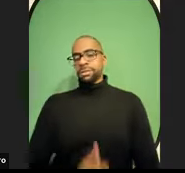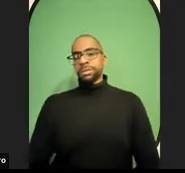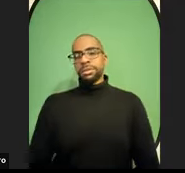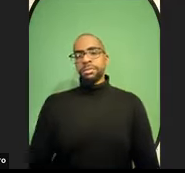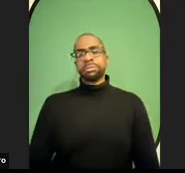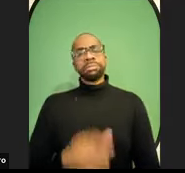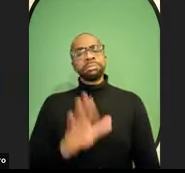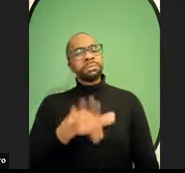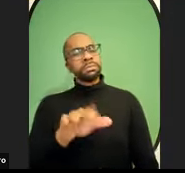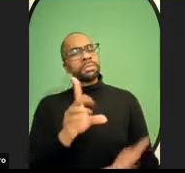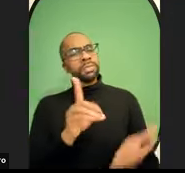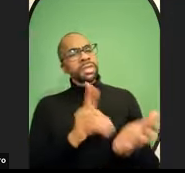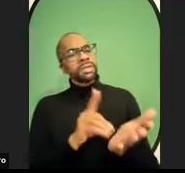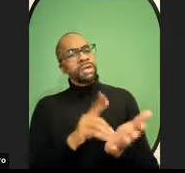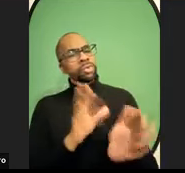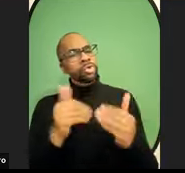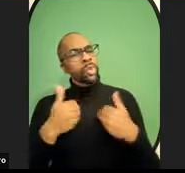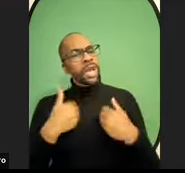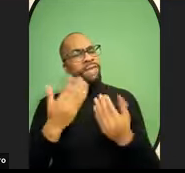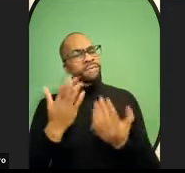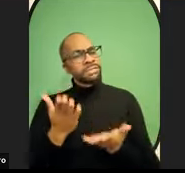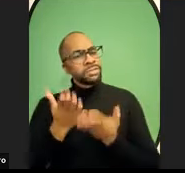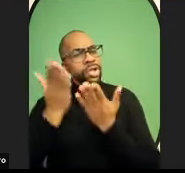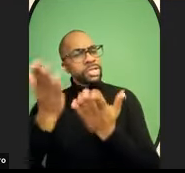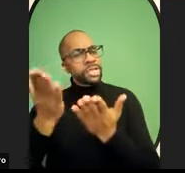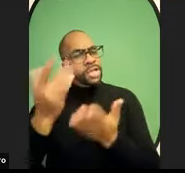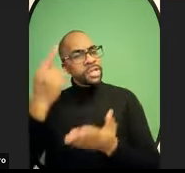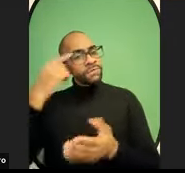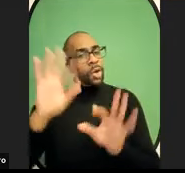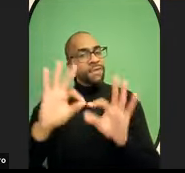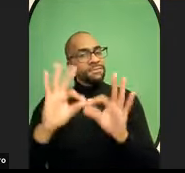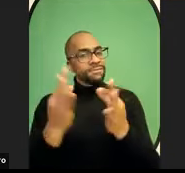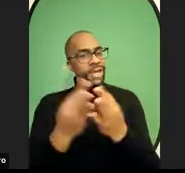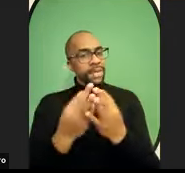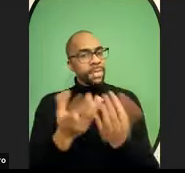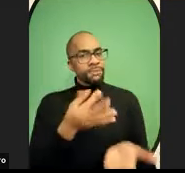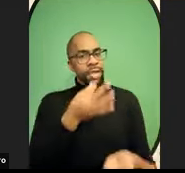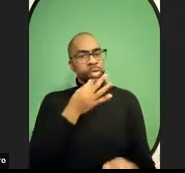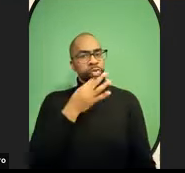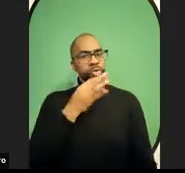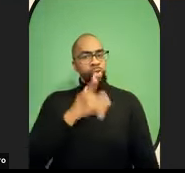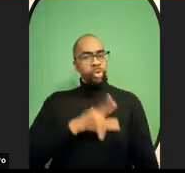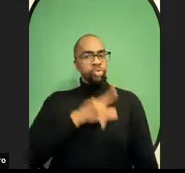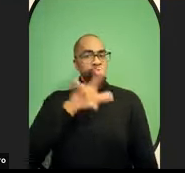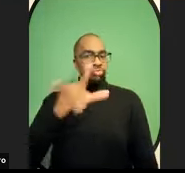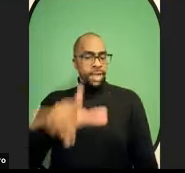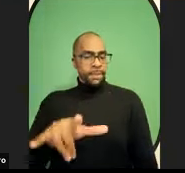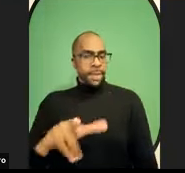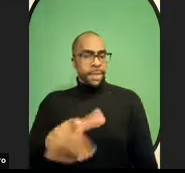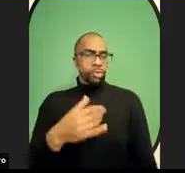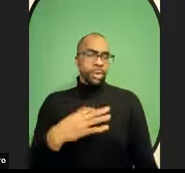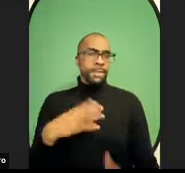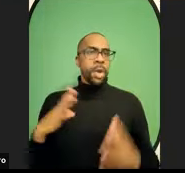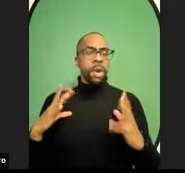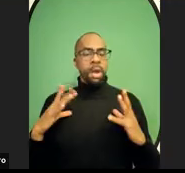t for our communities not for our communities, not just for our own sake. for families that are true for families that are traveling